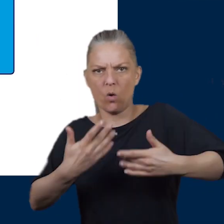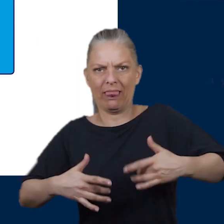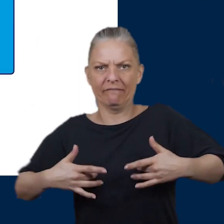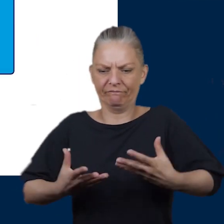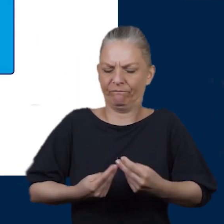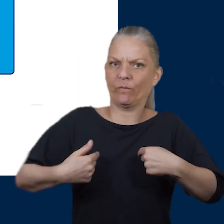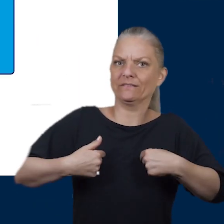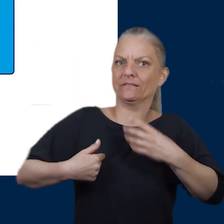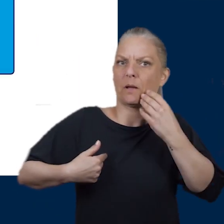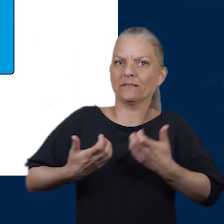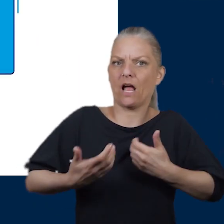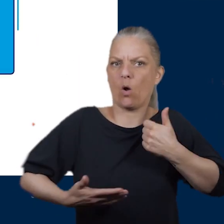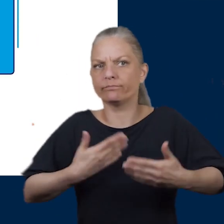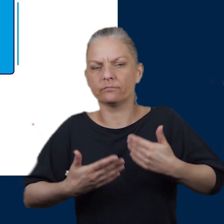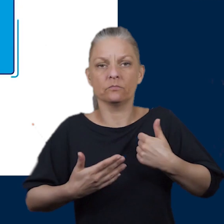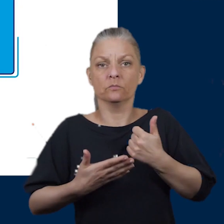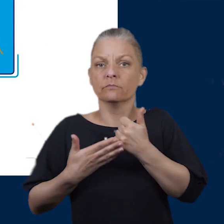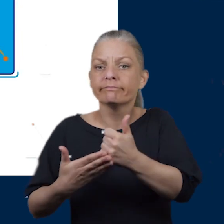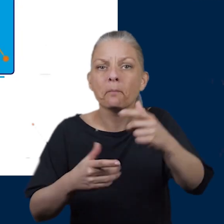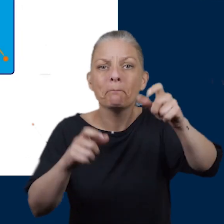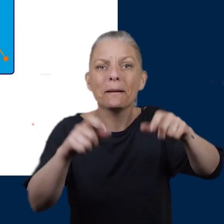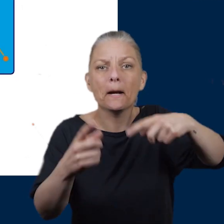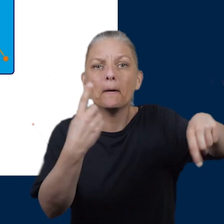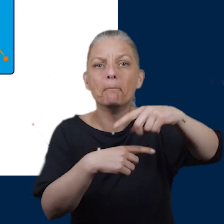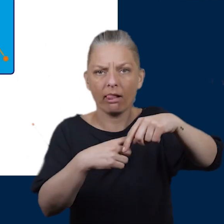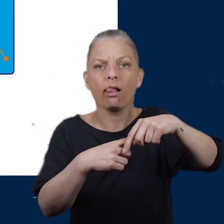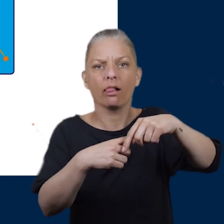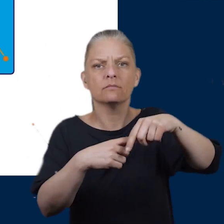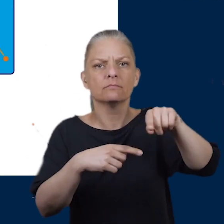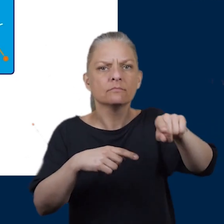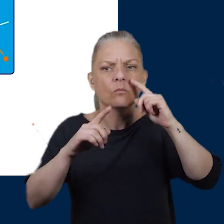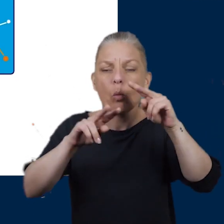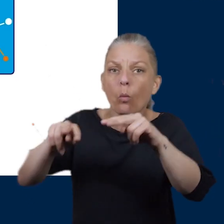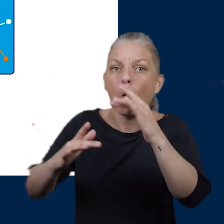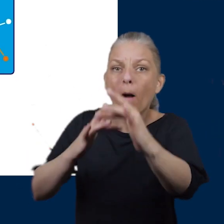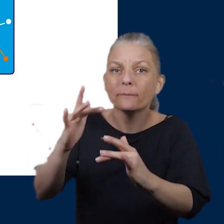with it. We help people do exactly that. Take a look at our website to see how we can help you.